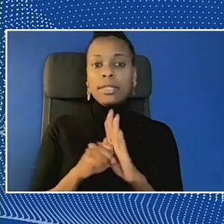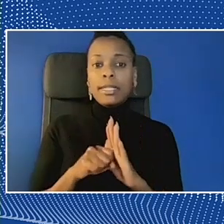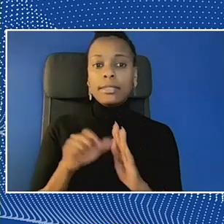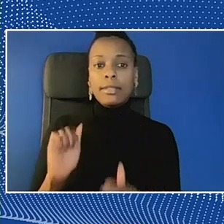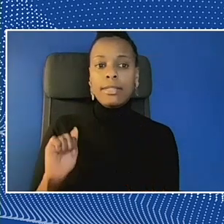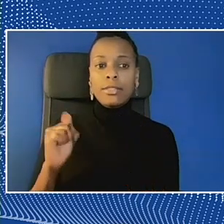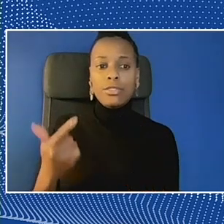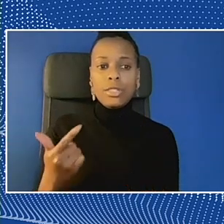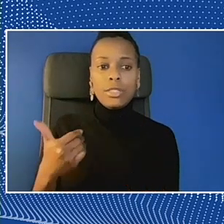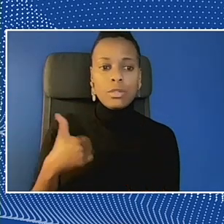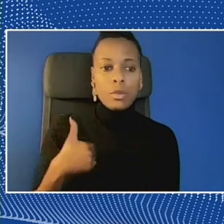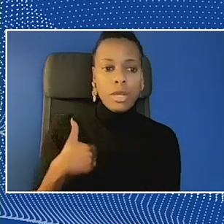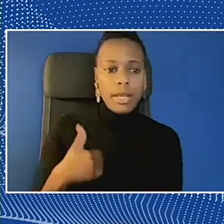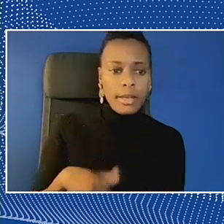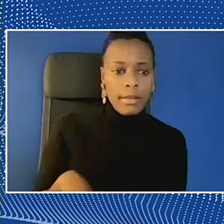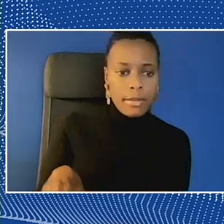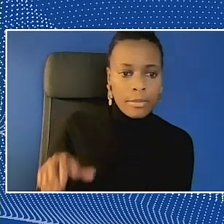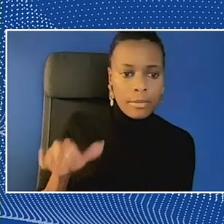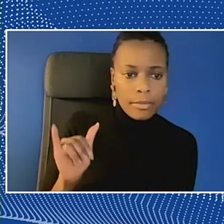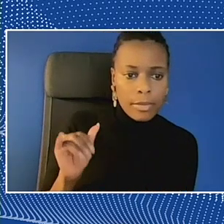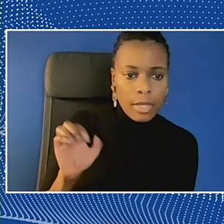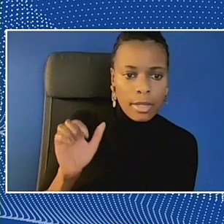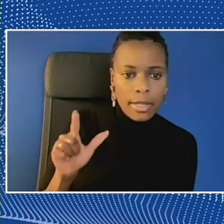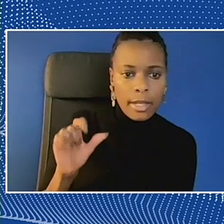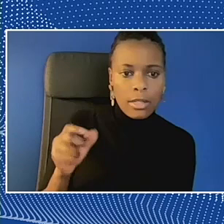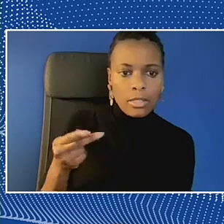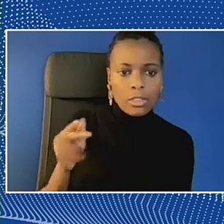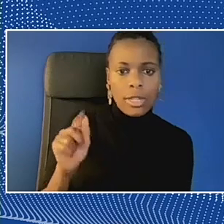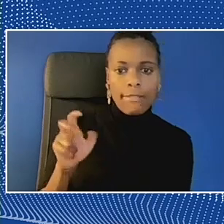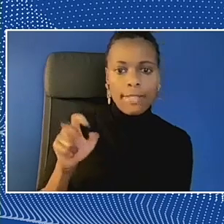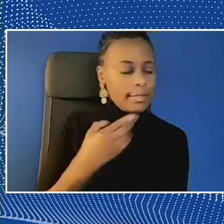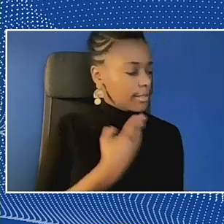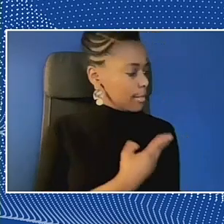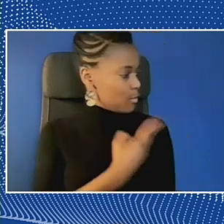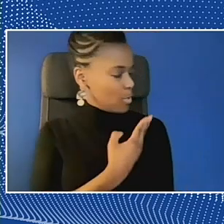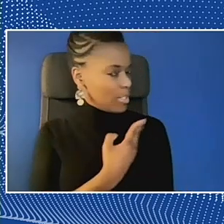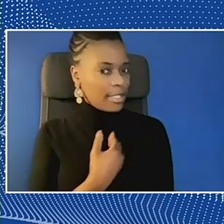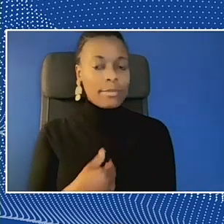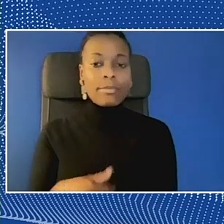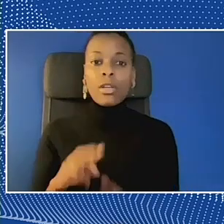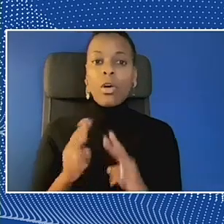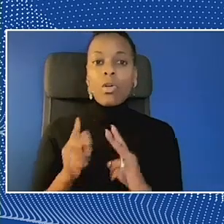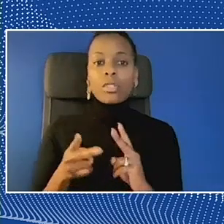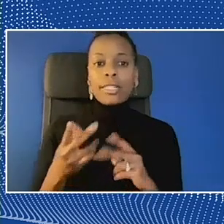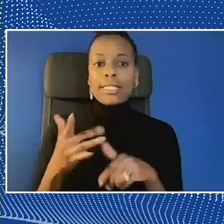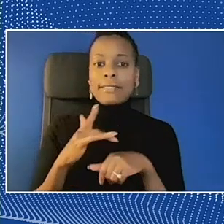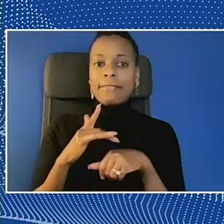Good morning. The alternate position for state attorneys general is still vacant. Representing state officials of higher